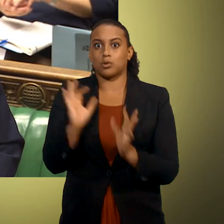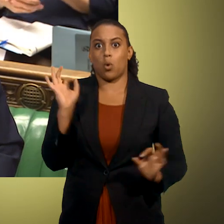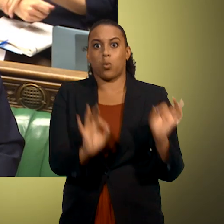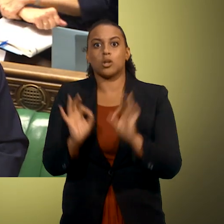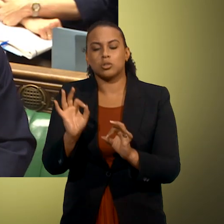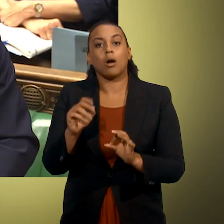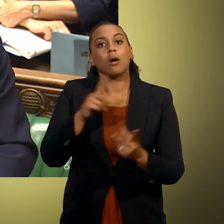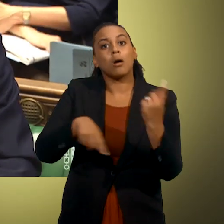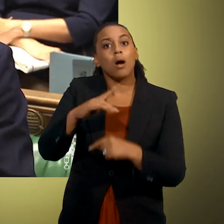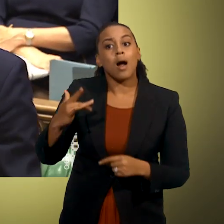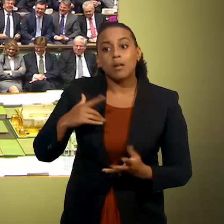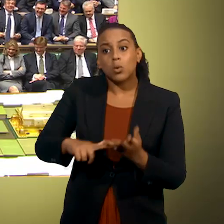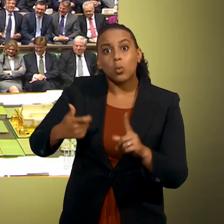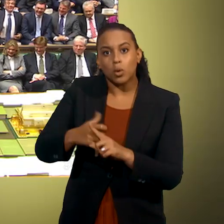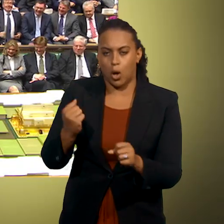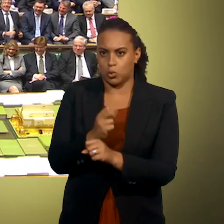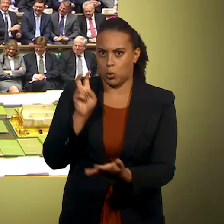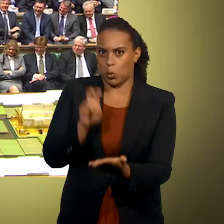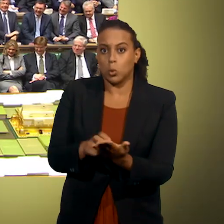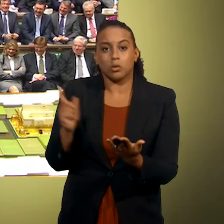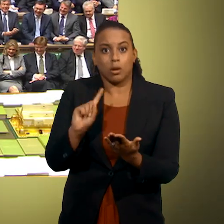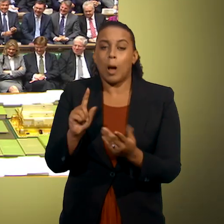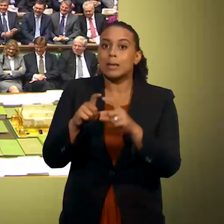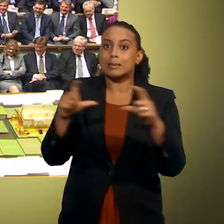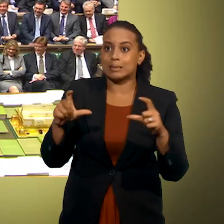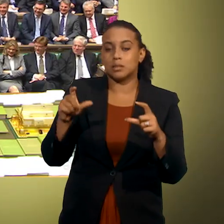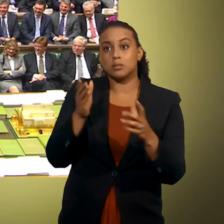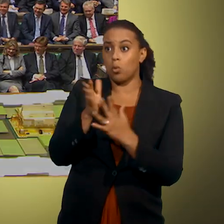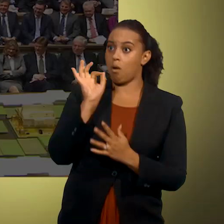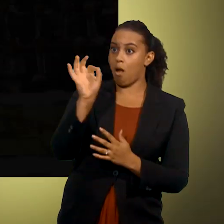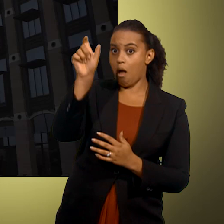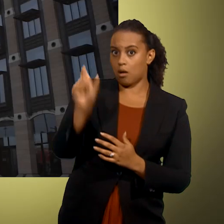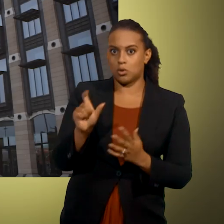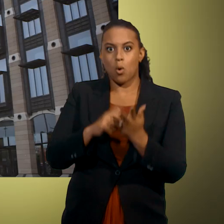should obtain a ticket in advance from their MP or a Lord.